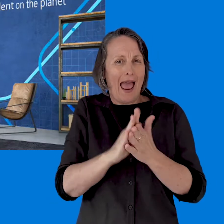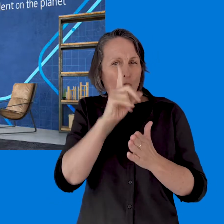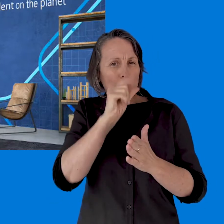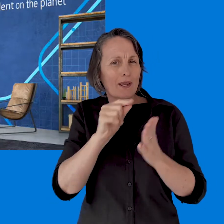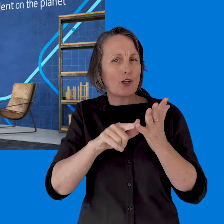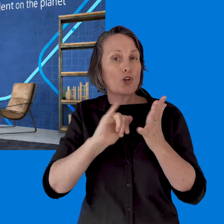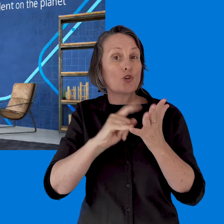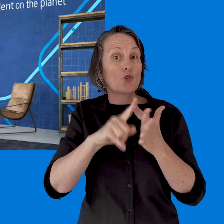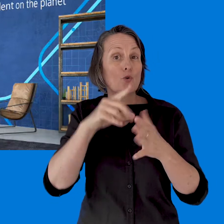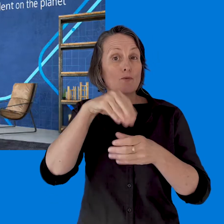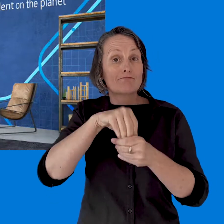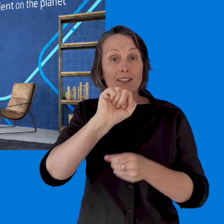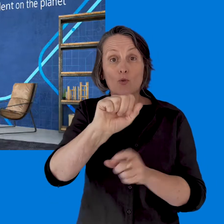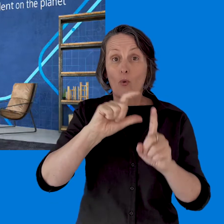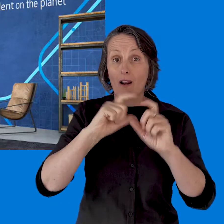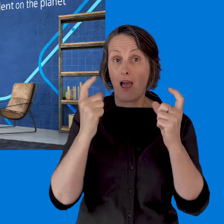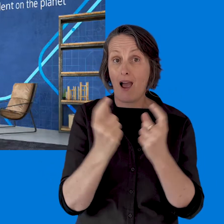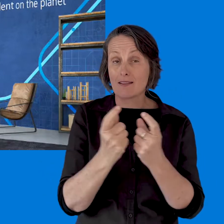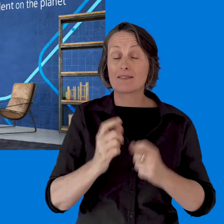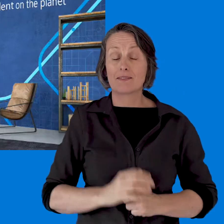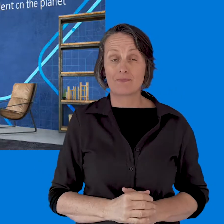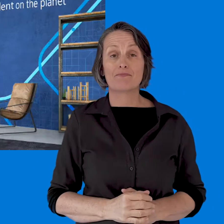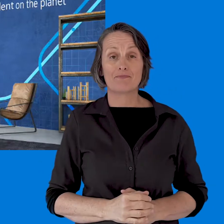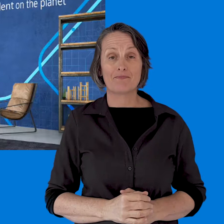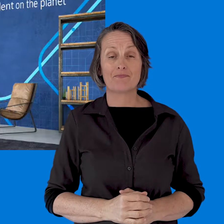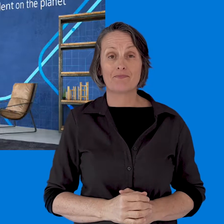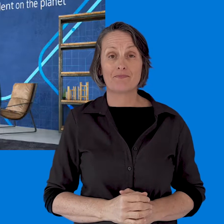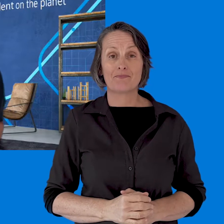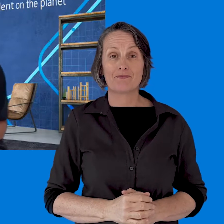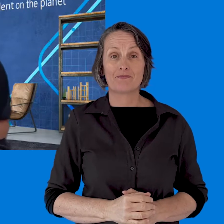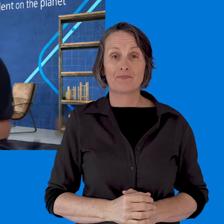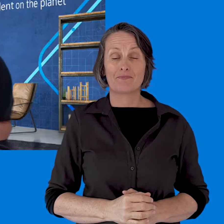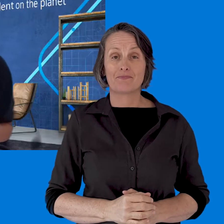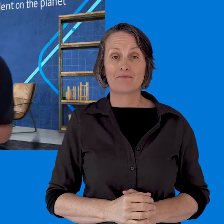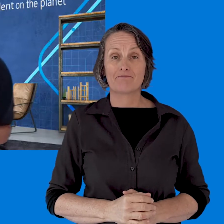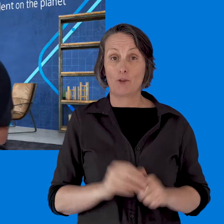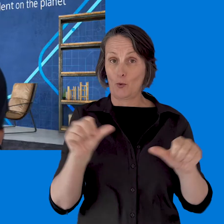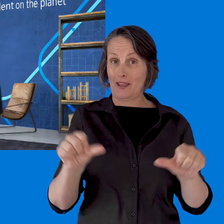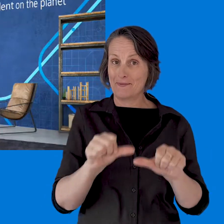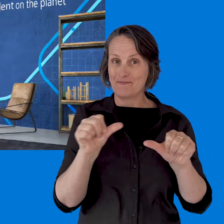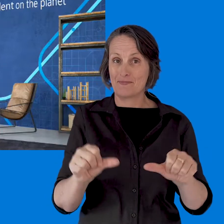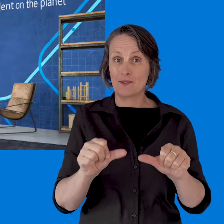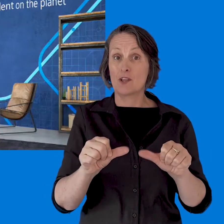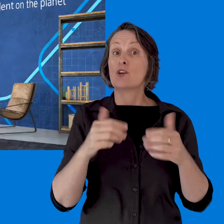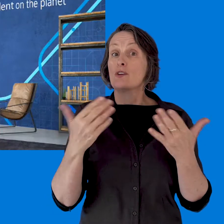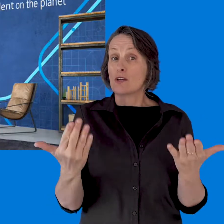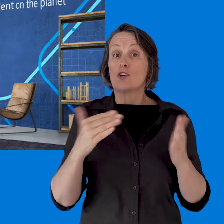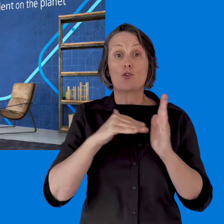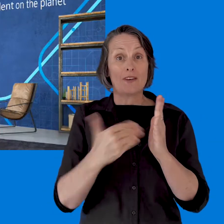and how you may use them in your school or in your institution. Alright. So what we're gonna do now is I'm gonna jump in,